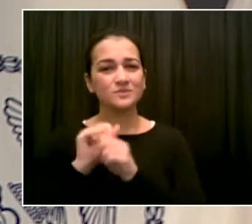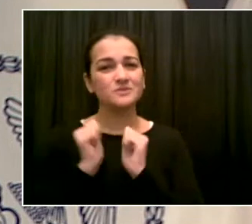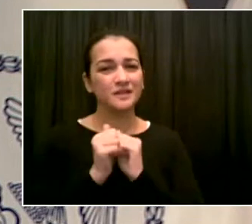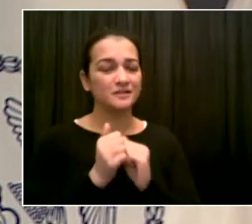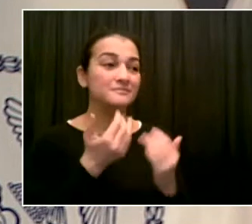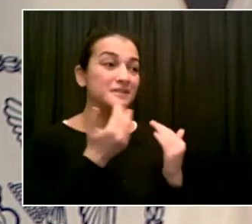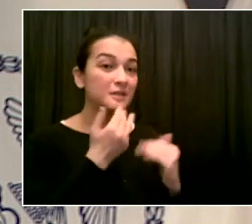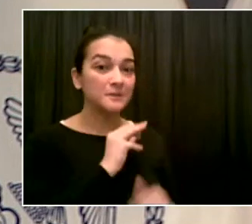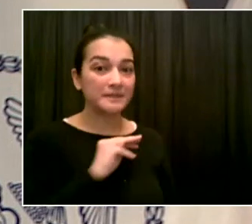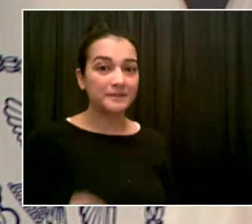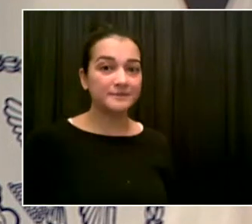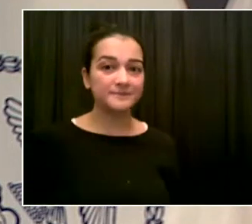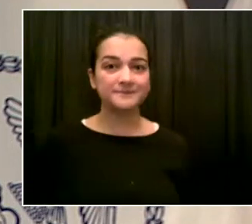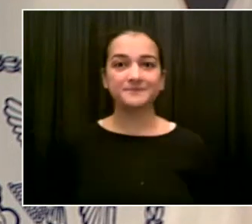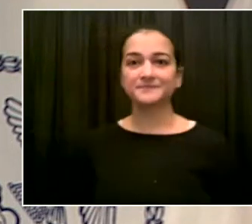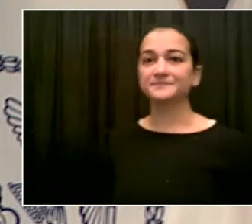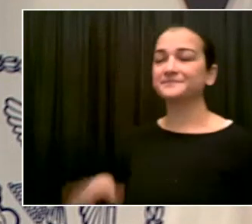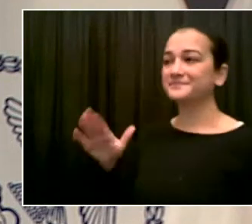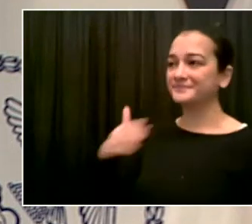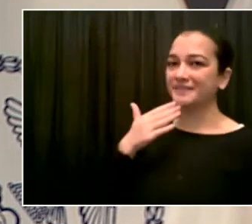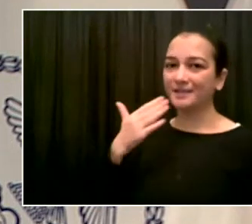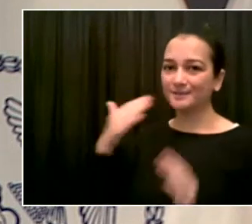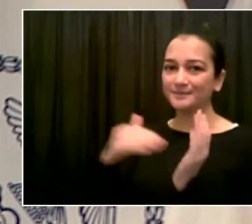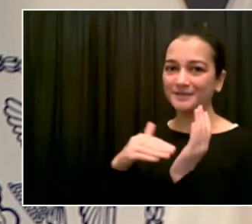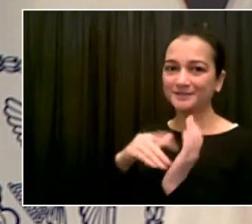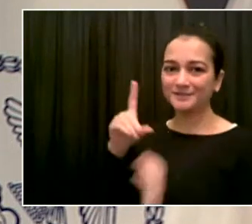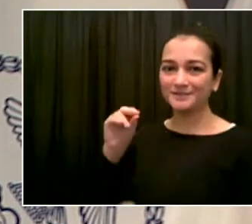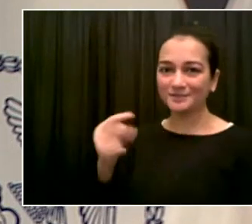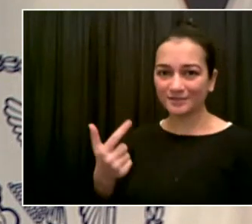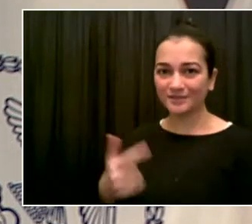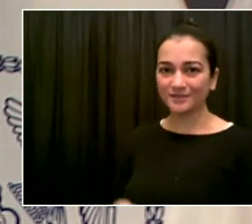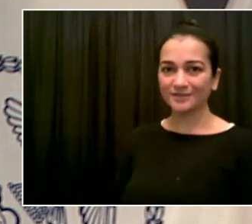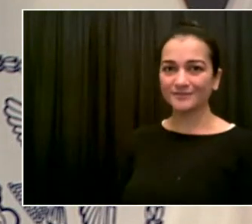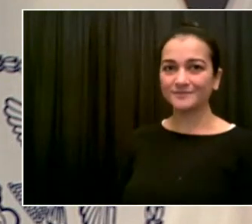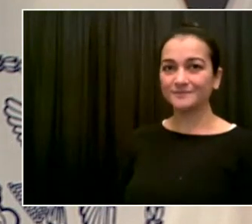DO IT TOGETHER WITH ALL THE HEALTHY PEOPLE GETTING VACCINATED AS WELL.